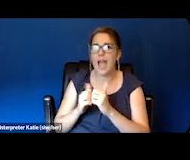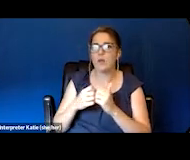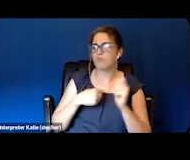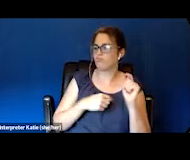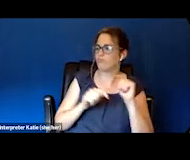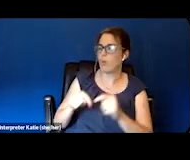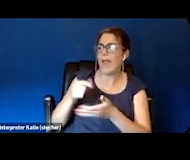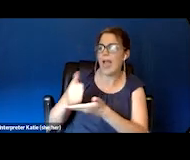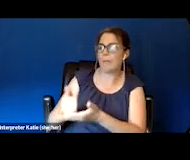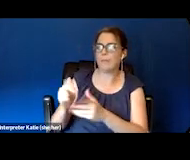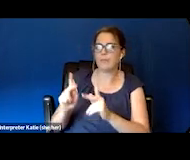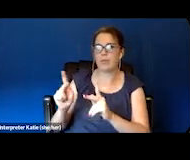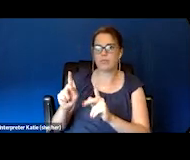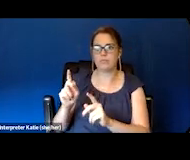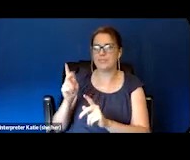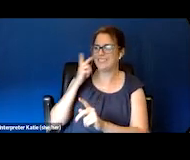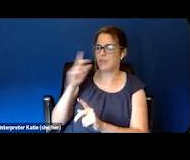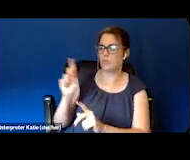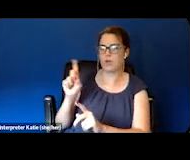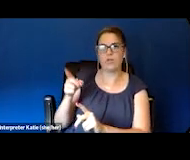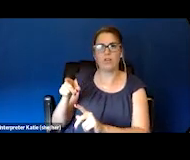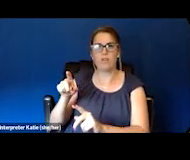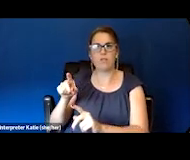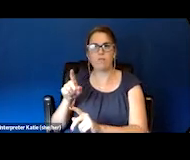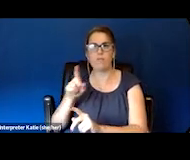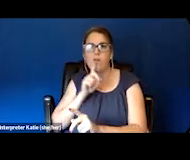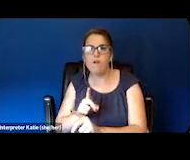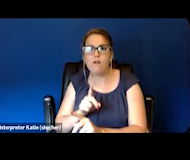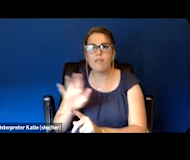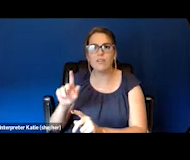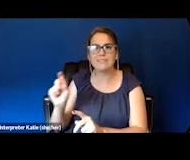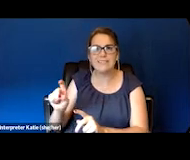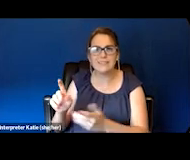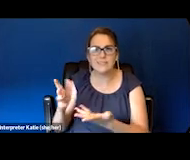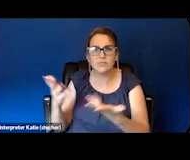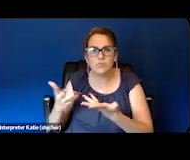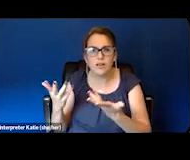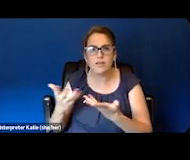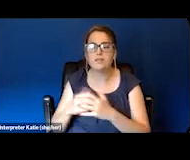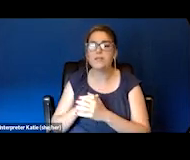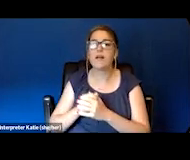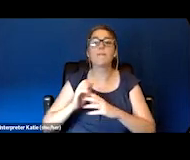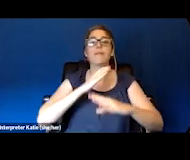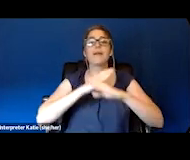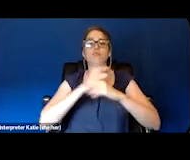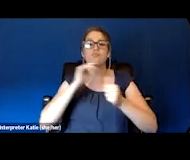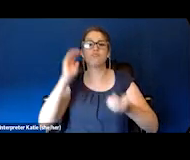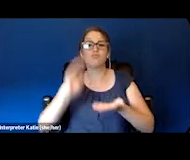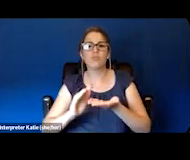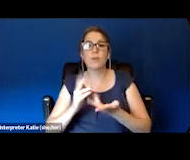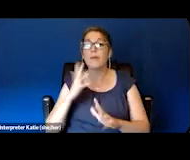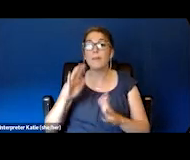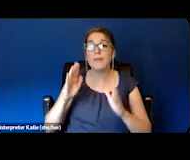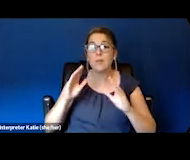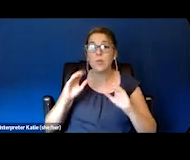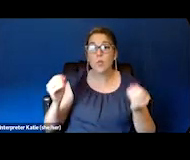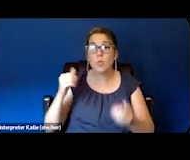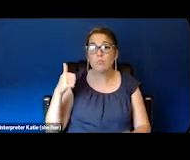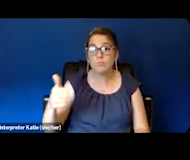Allows us to reduce barriers, barriers like travel and transportation, or lack of that, and provide opportunities